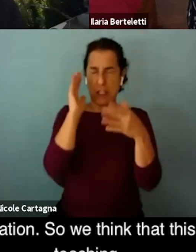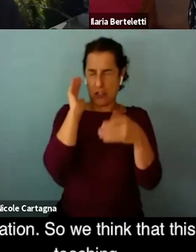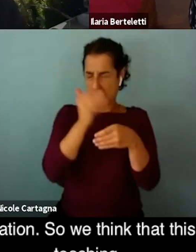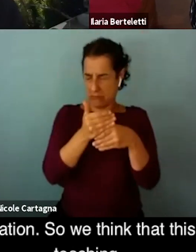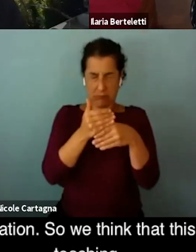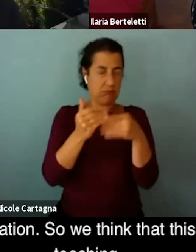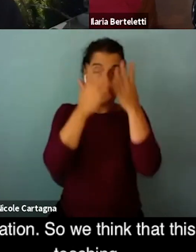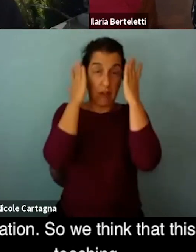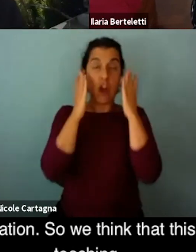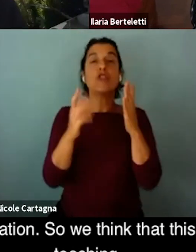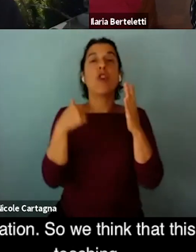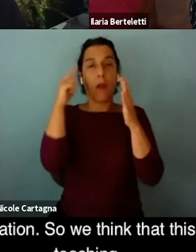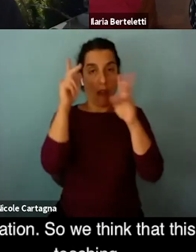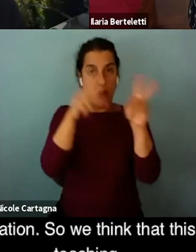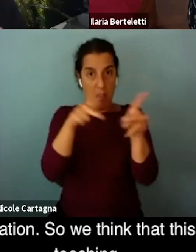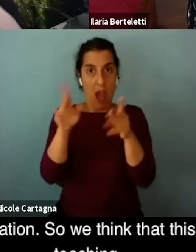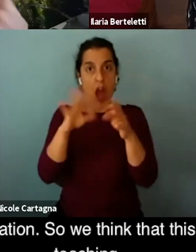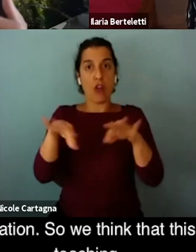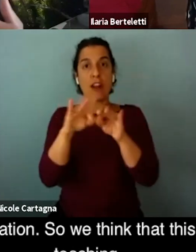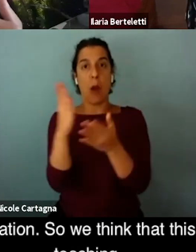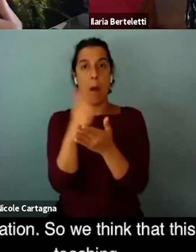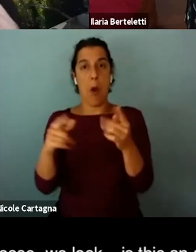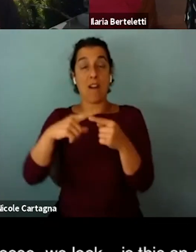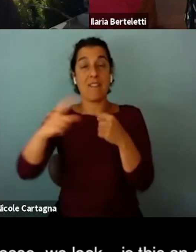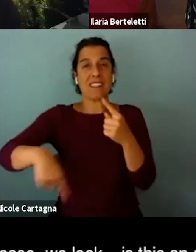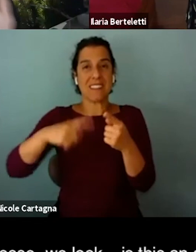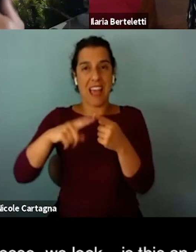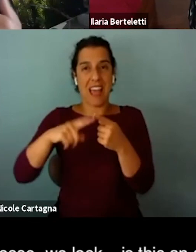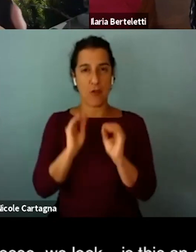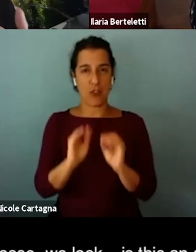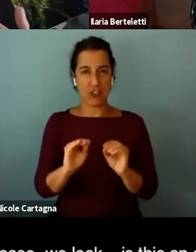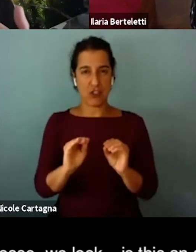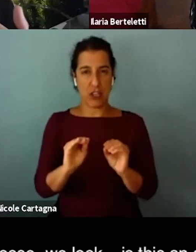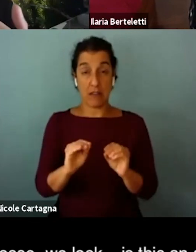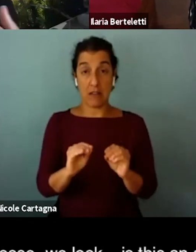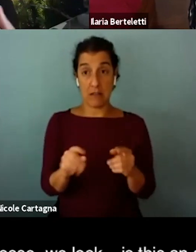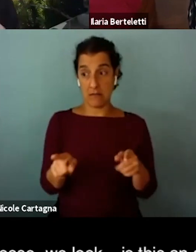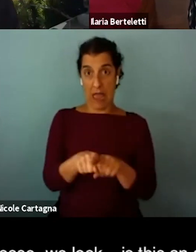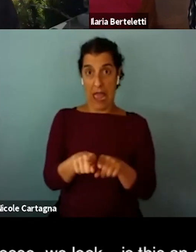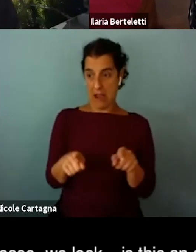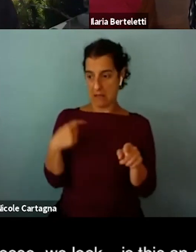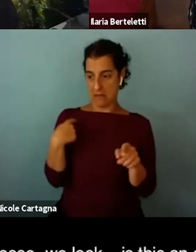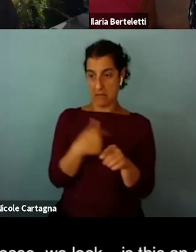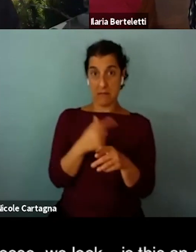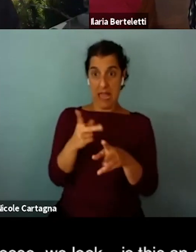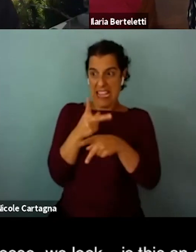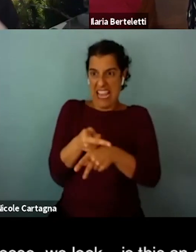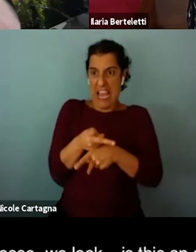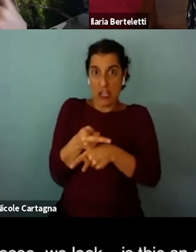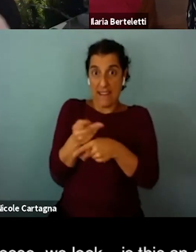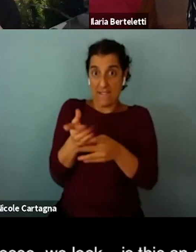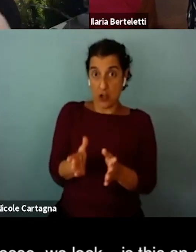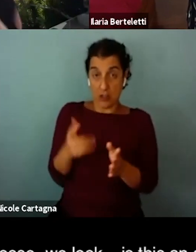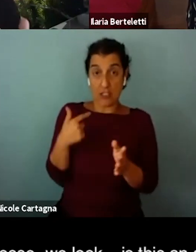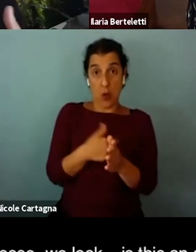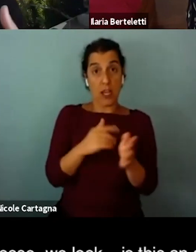a critical part of the cycle of teaching and as caregivers it's like we choose we we look is the